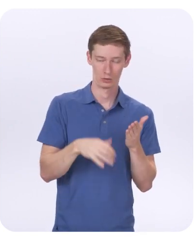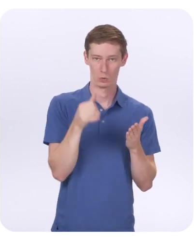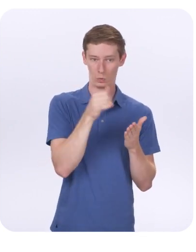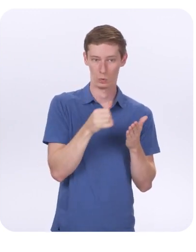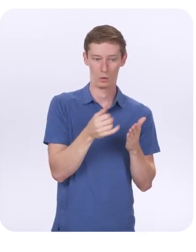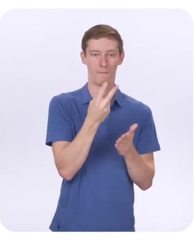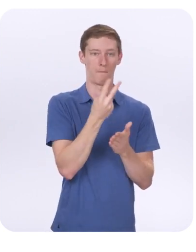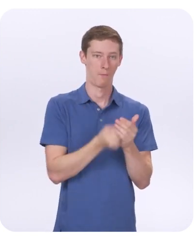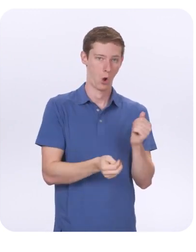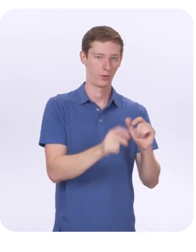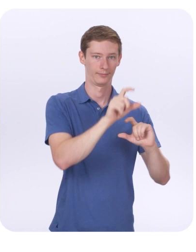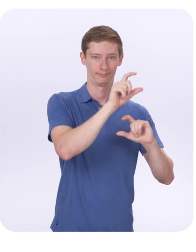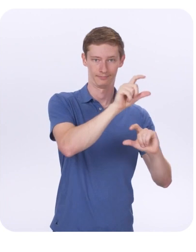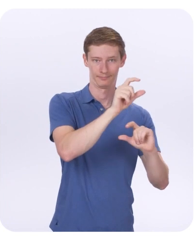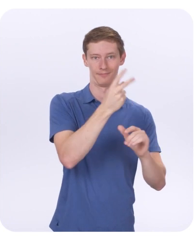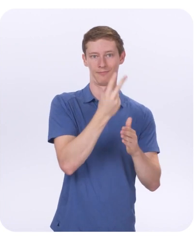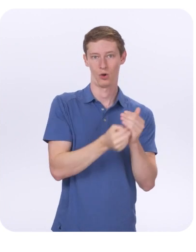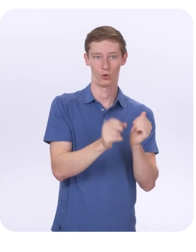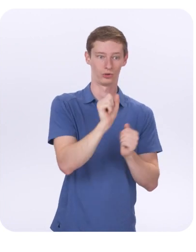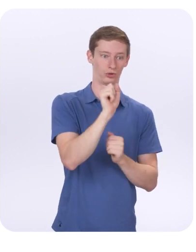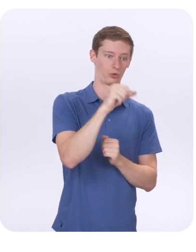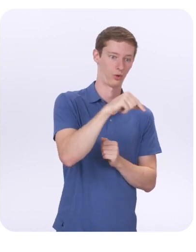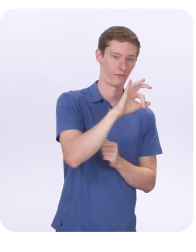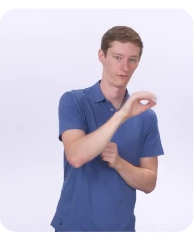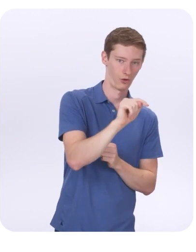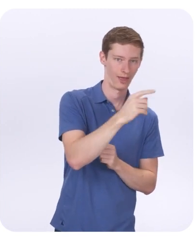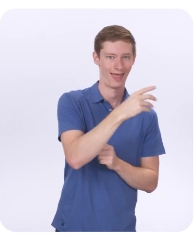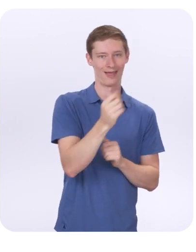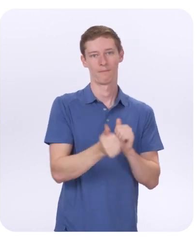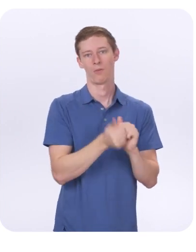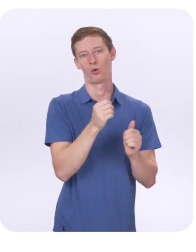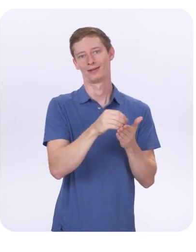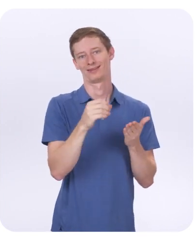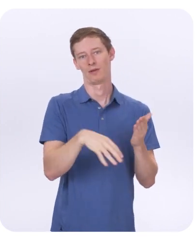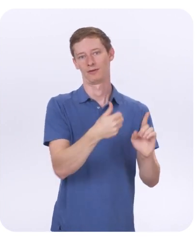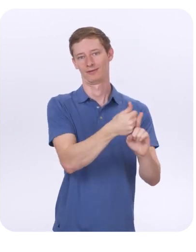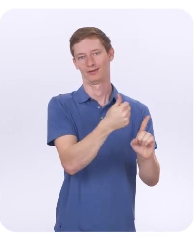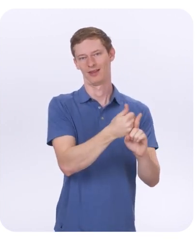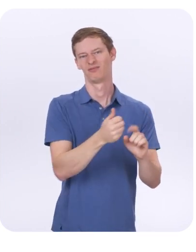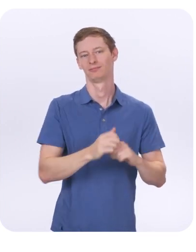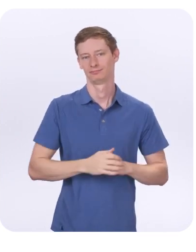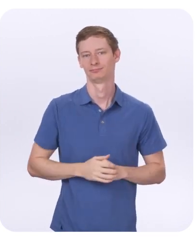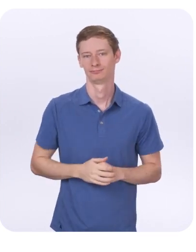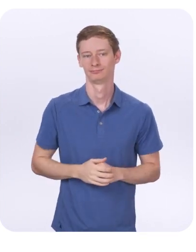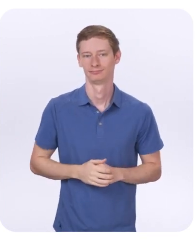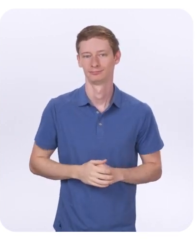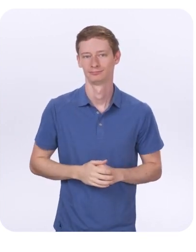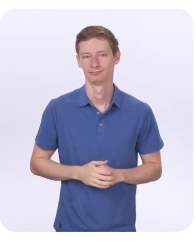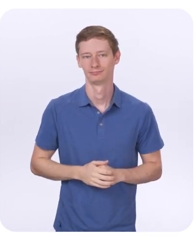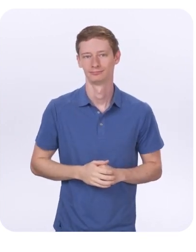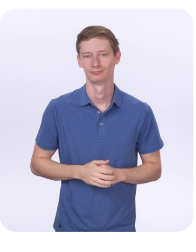Let’s look at what happens if we visualize something with